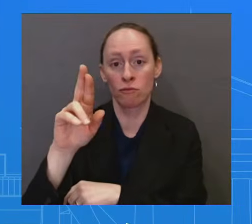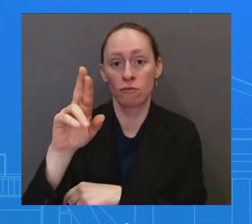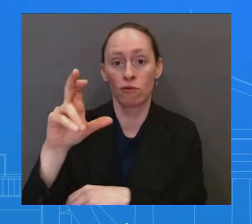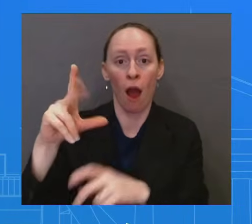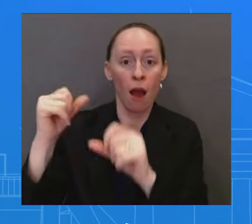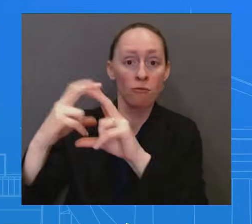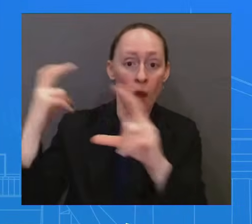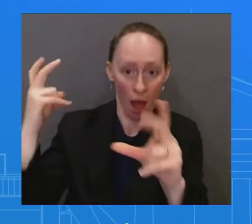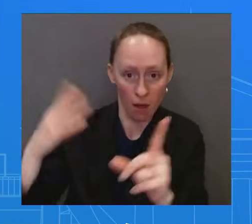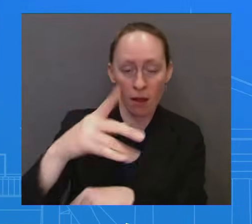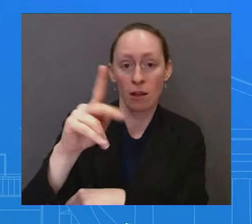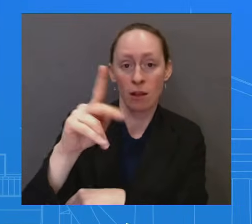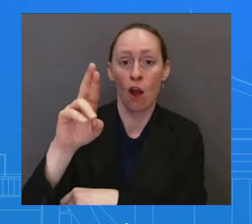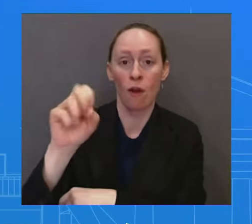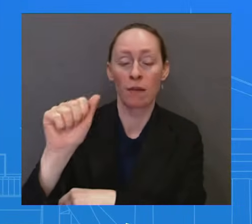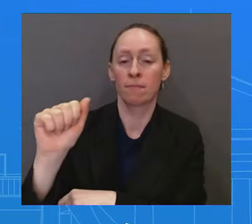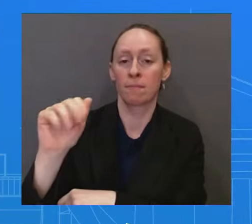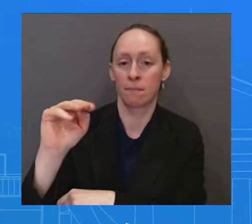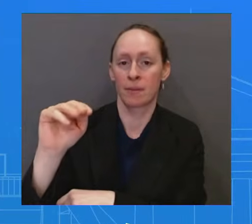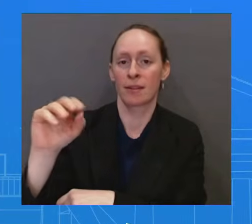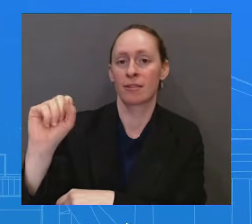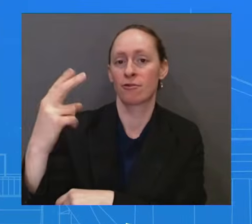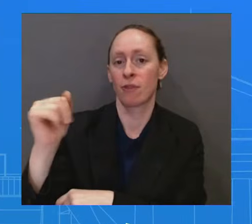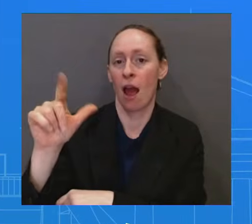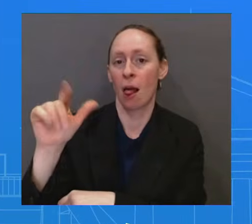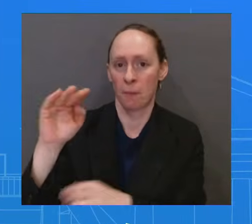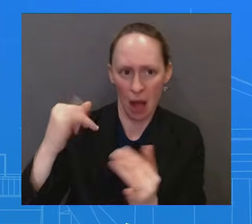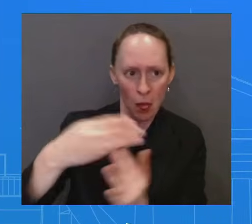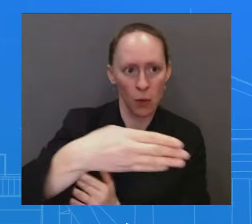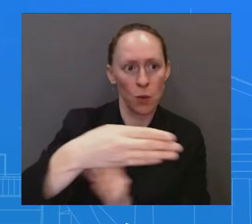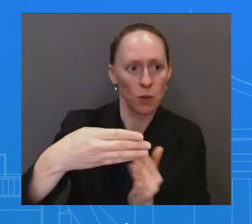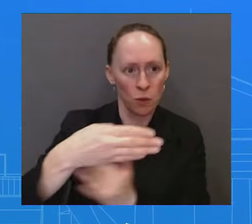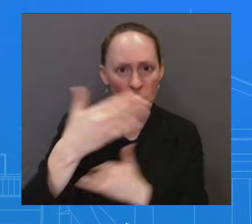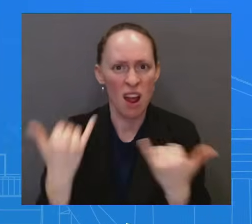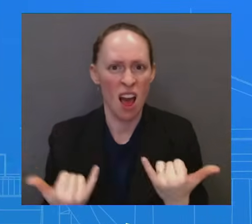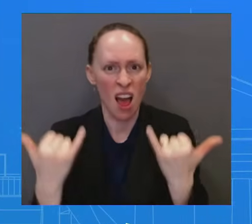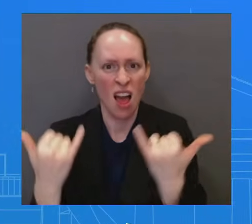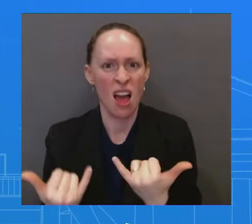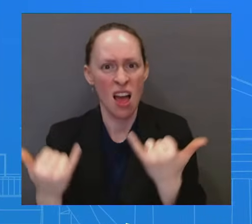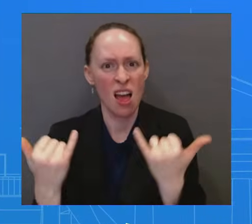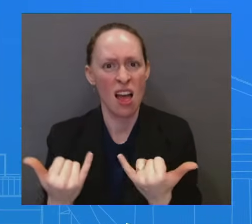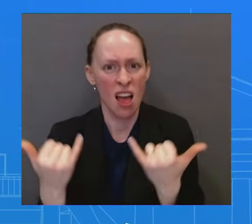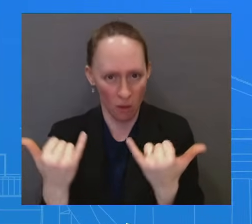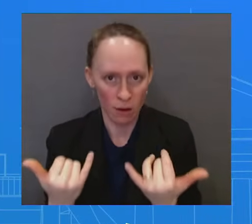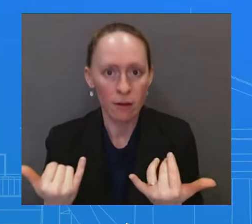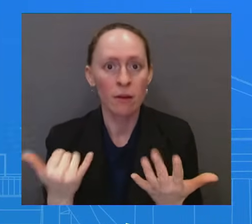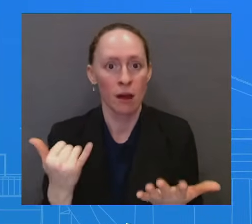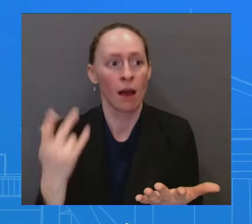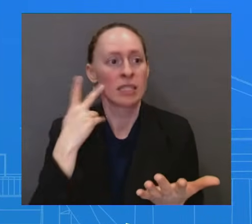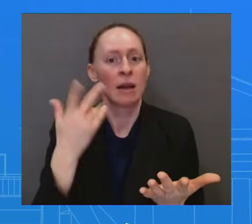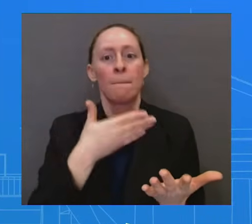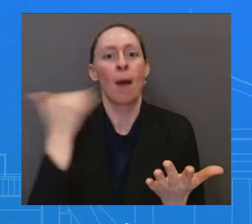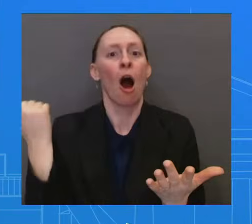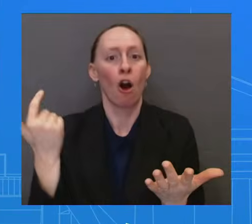you can see the impact that that crossing is having on getting aid in. The Press: And just the bottleneck question. Where is it? Is it the distribution? Mr. Kirby: It is a --